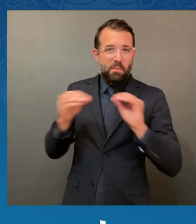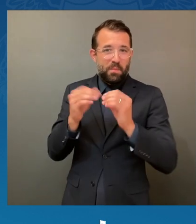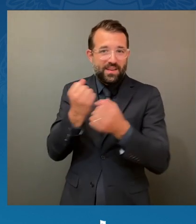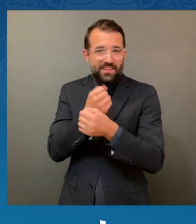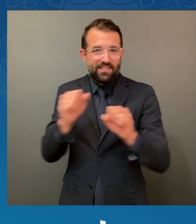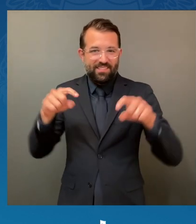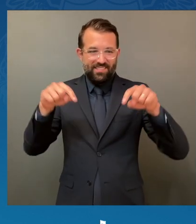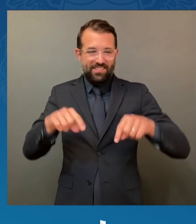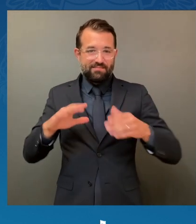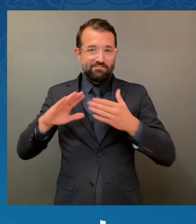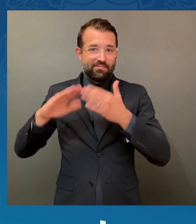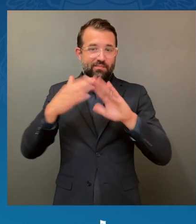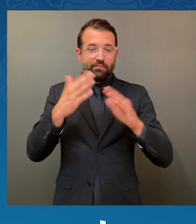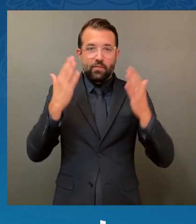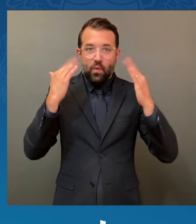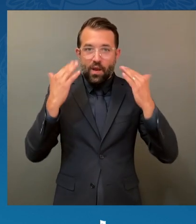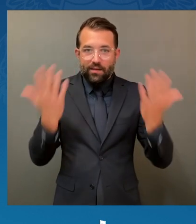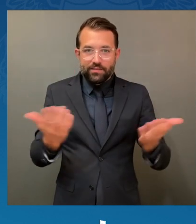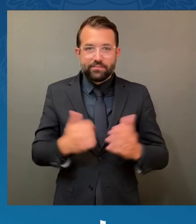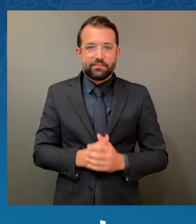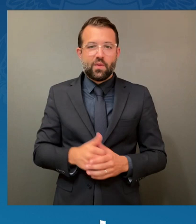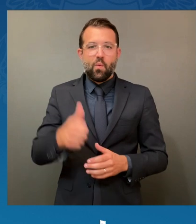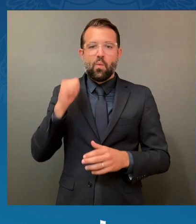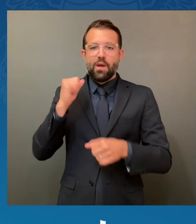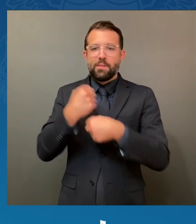that increase the risk of respiratory illness.